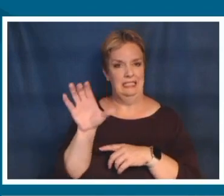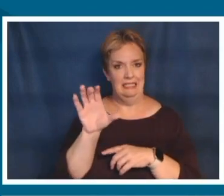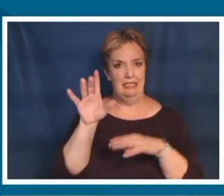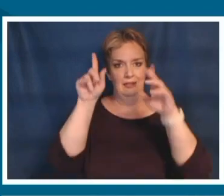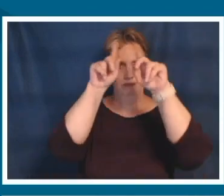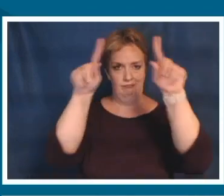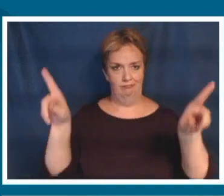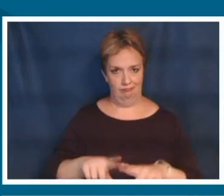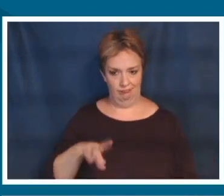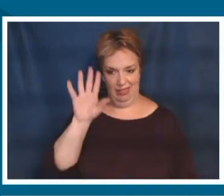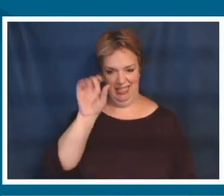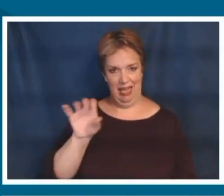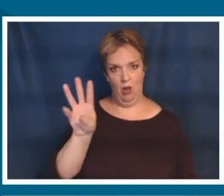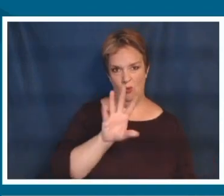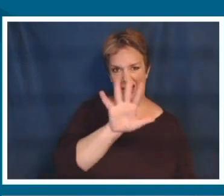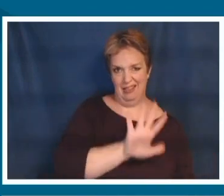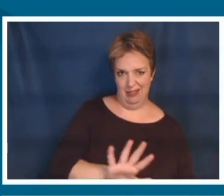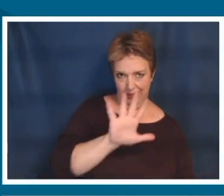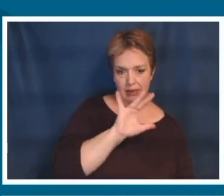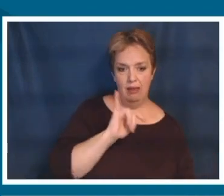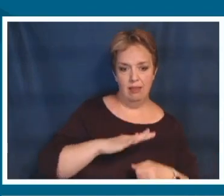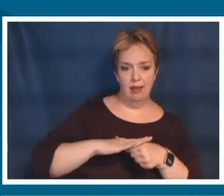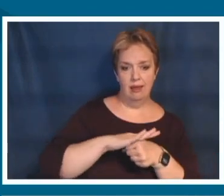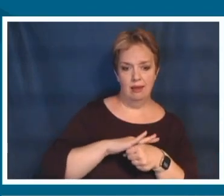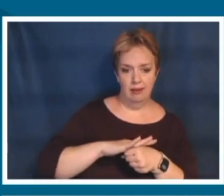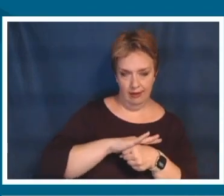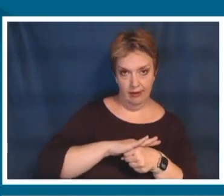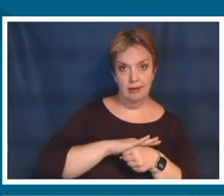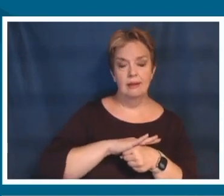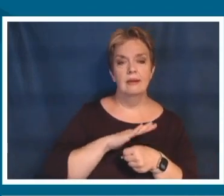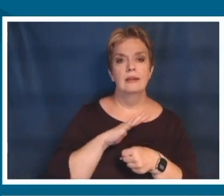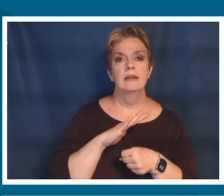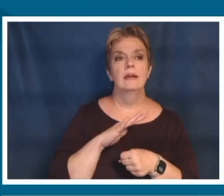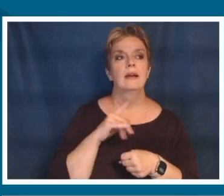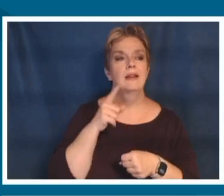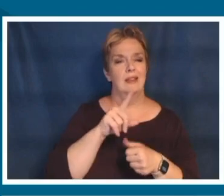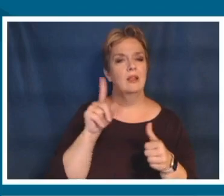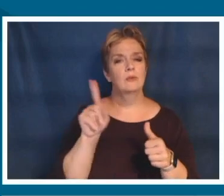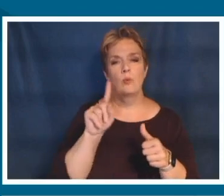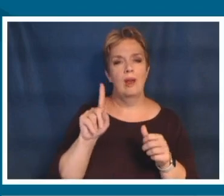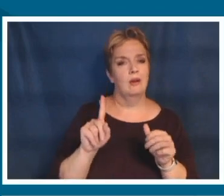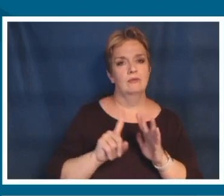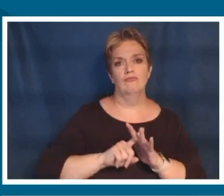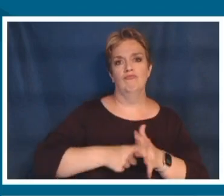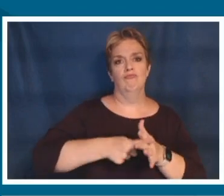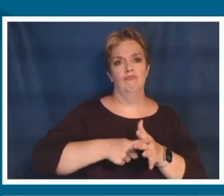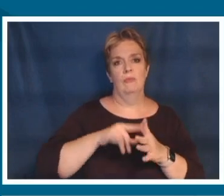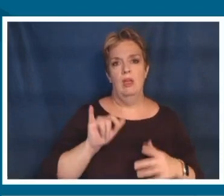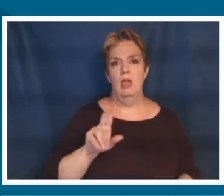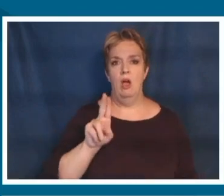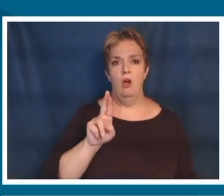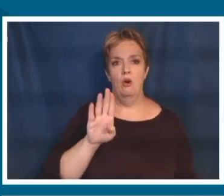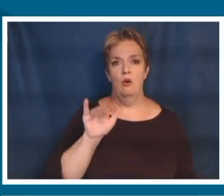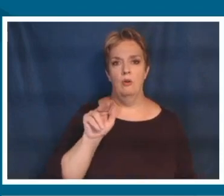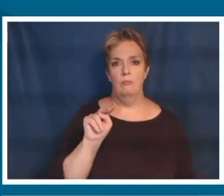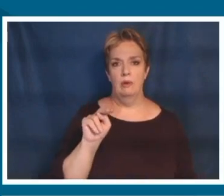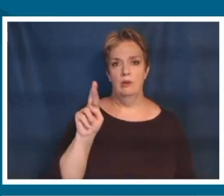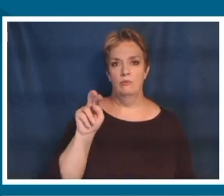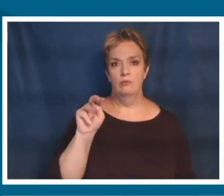that really almost nothing in the neighborhood was still there from when it was you know this neighborhood